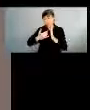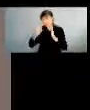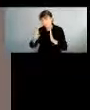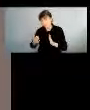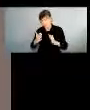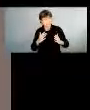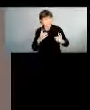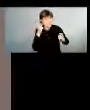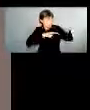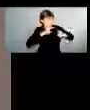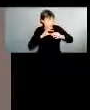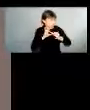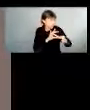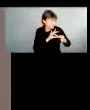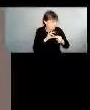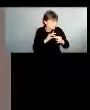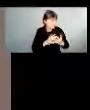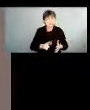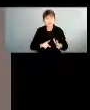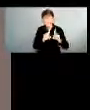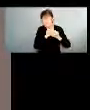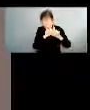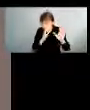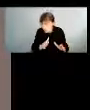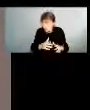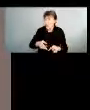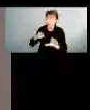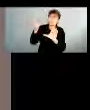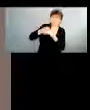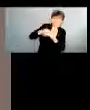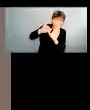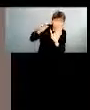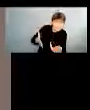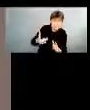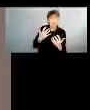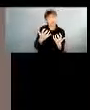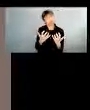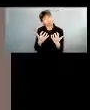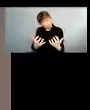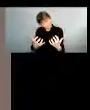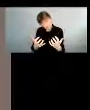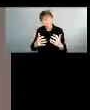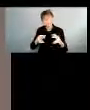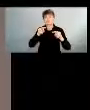partners, mentors, participants, or audiences that are part of their overall artistic practice,